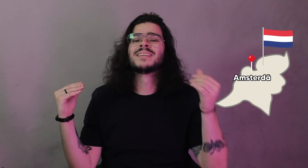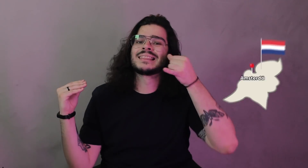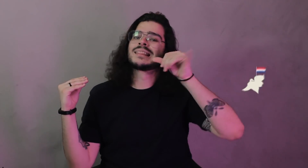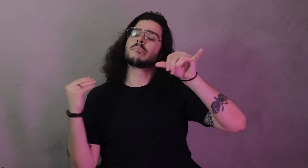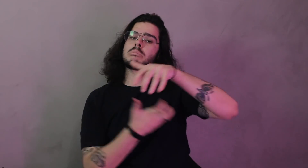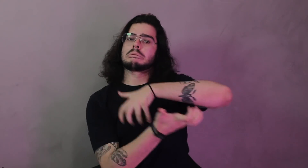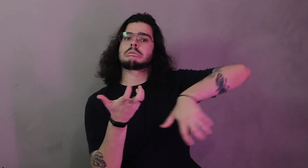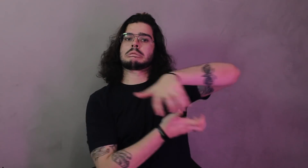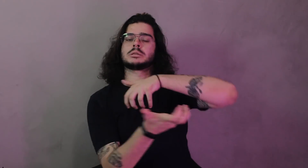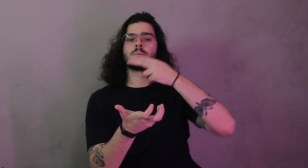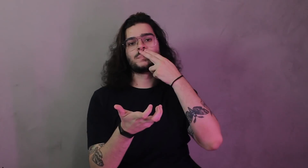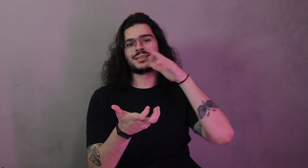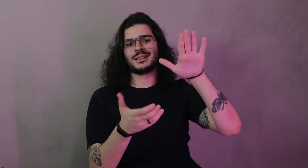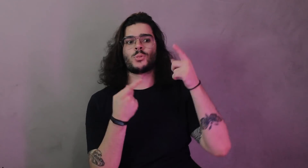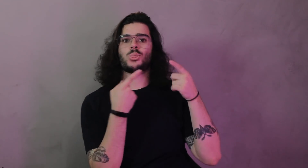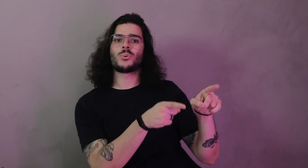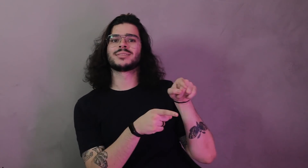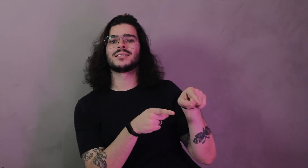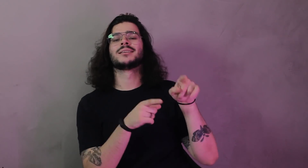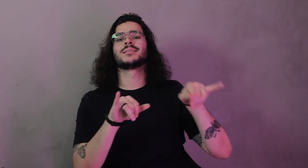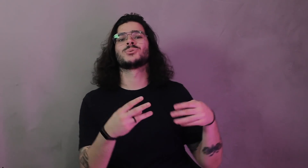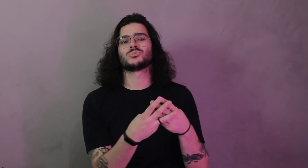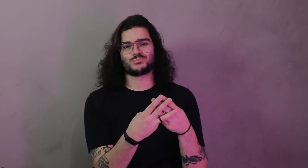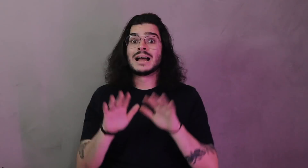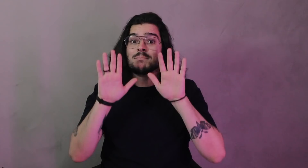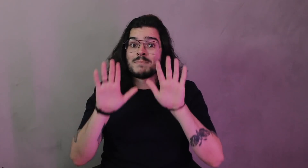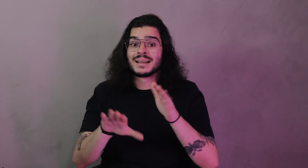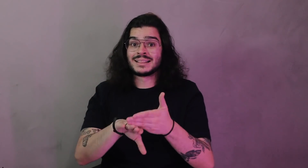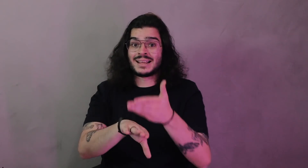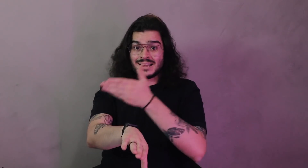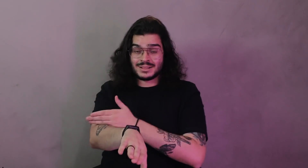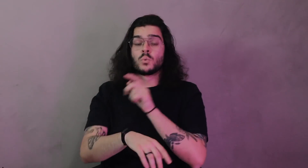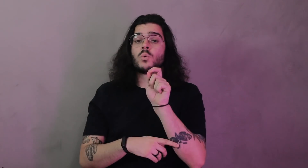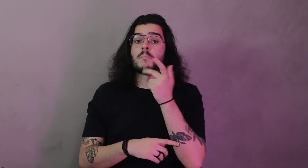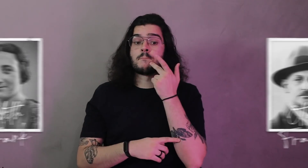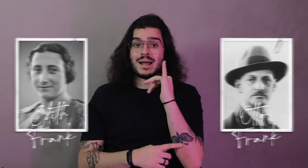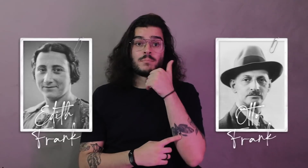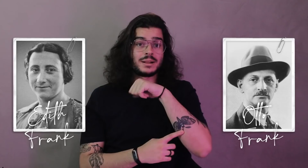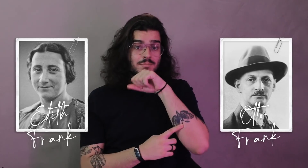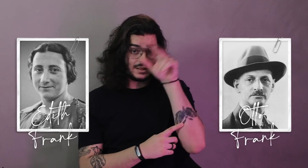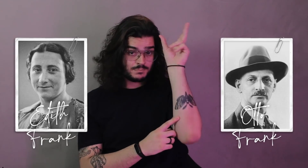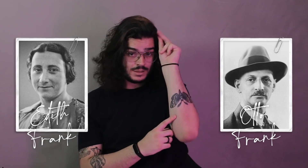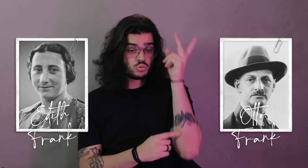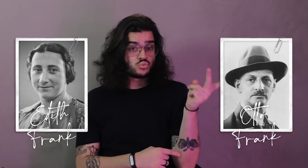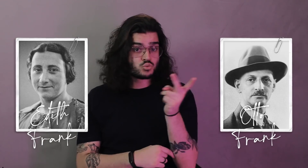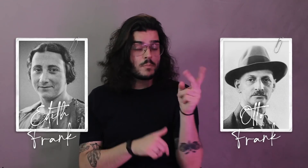to avoid Hitler's attacks on Jews. But before that, Anne Frank's parents, Otto and Edith Frank,